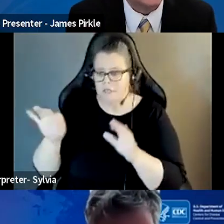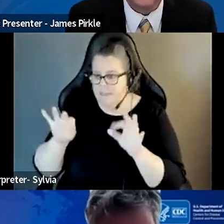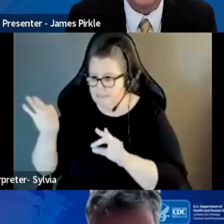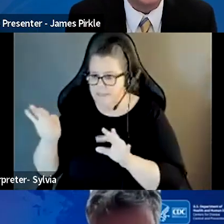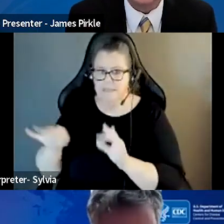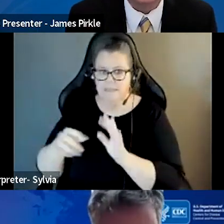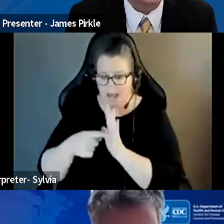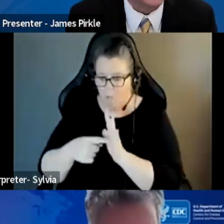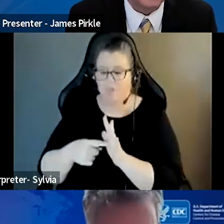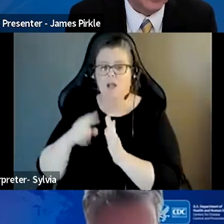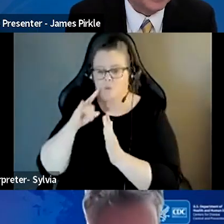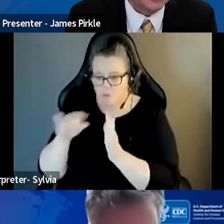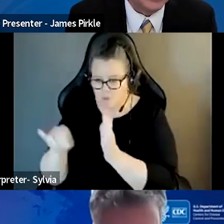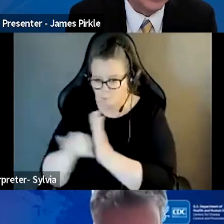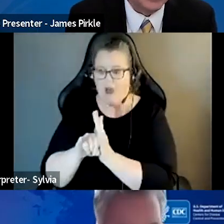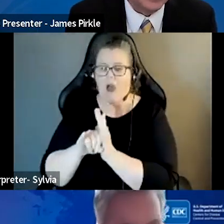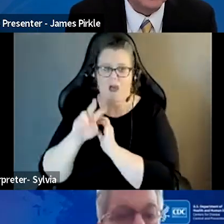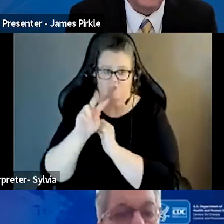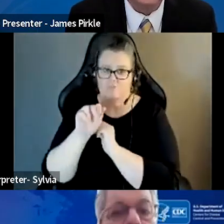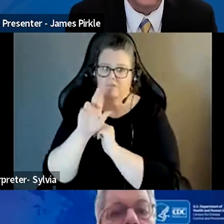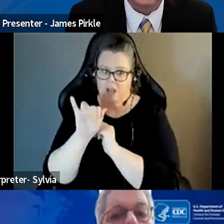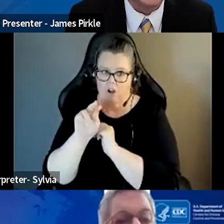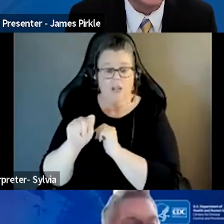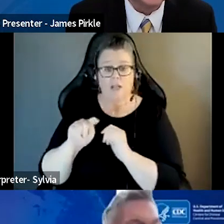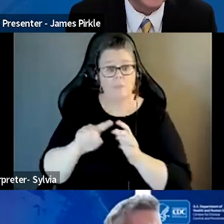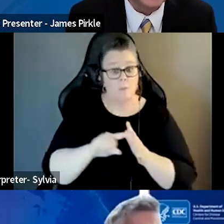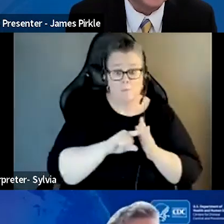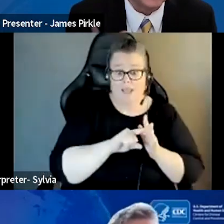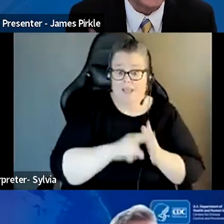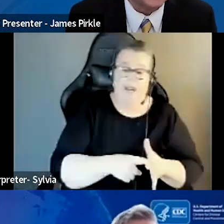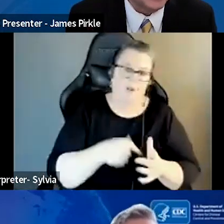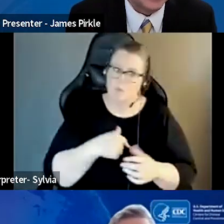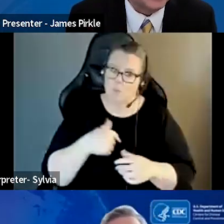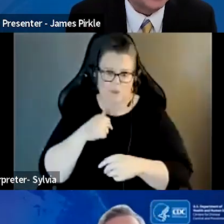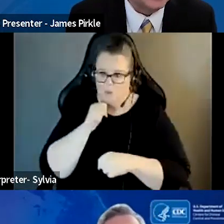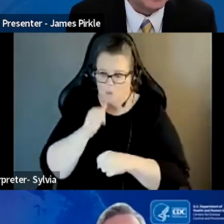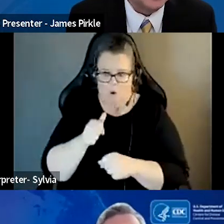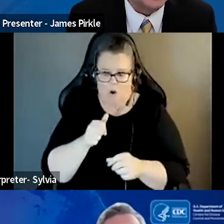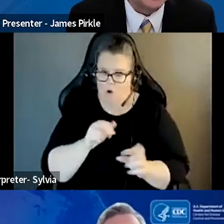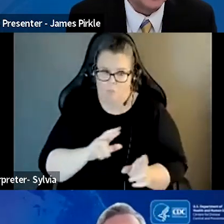No, we were not set up for that at the beginning. So many things have changed in the last two and a half years at CDC.